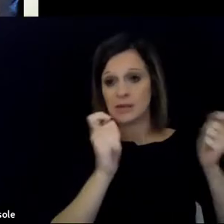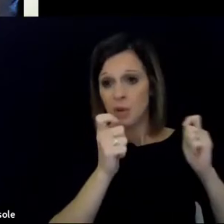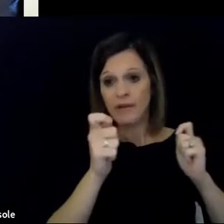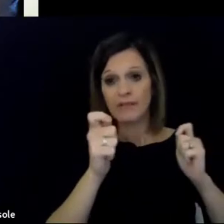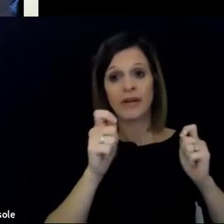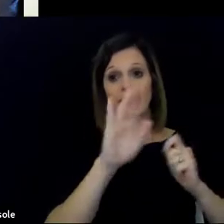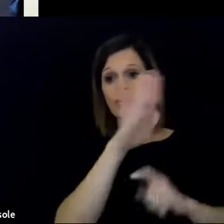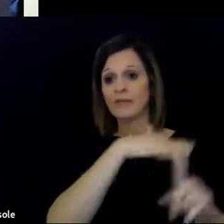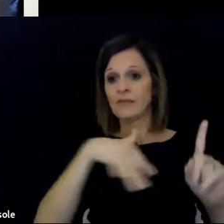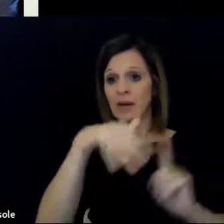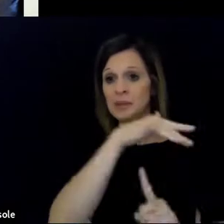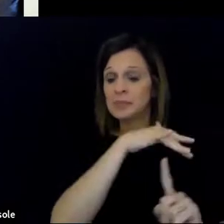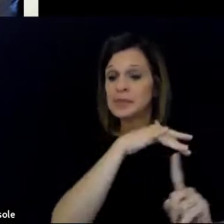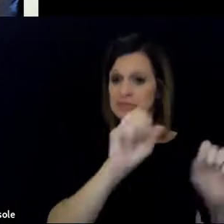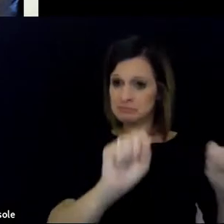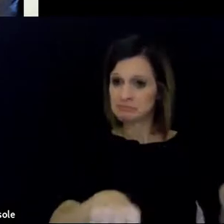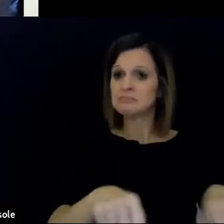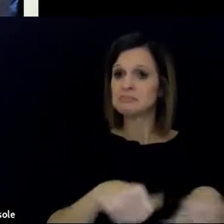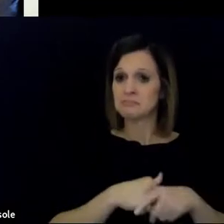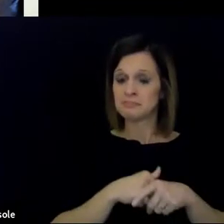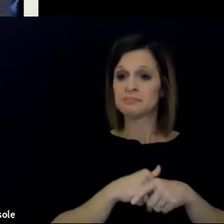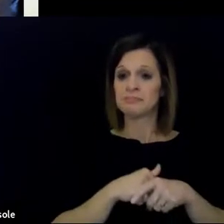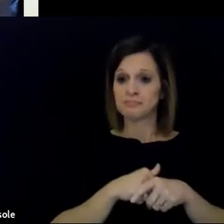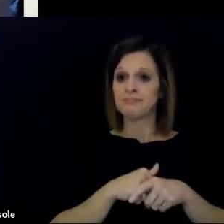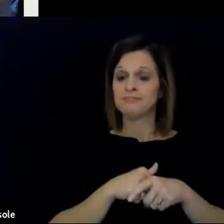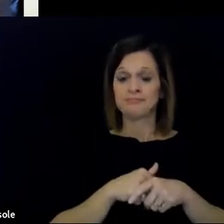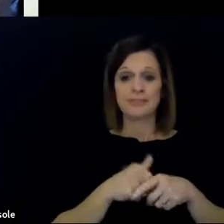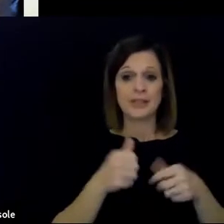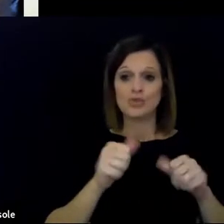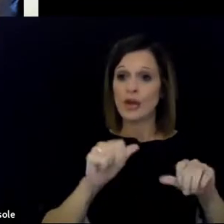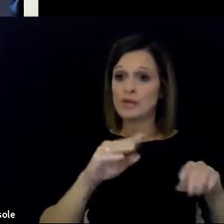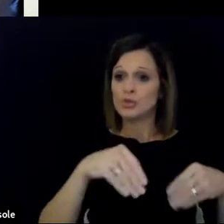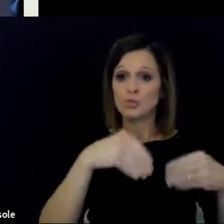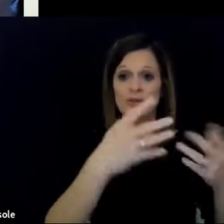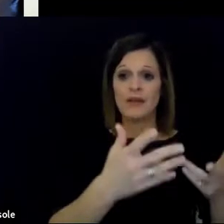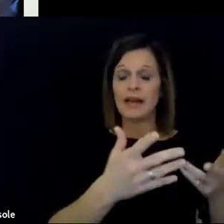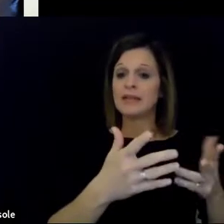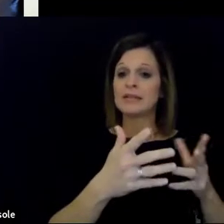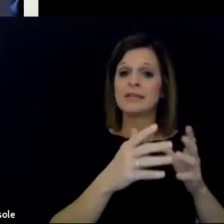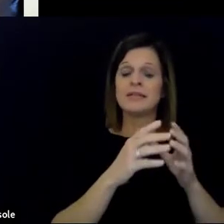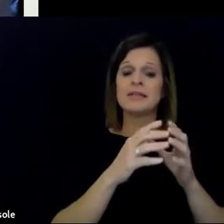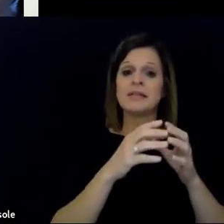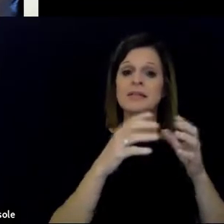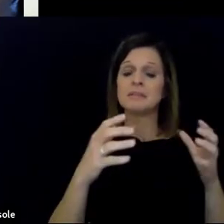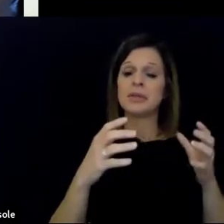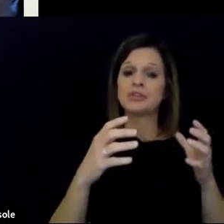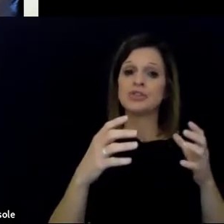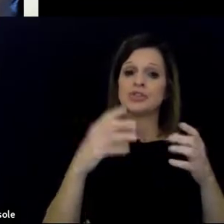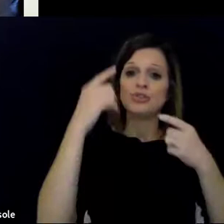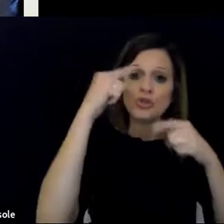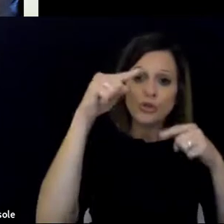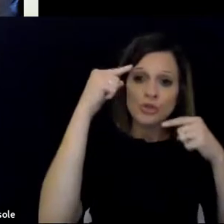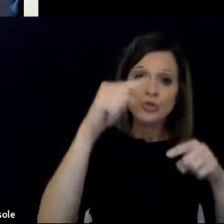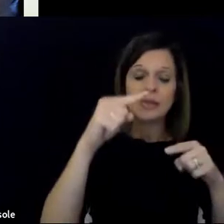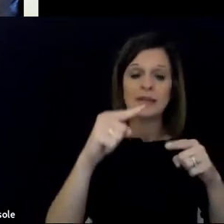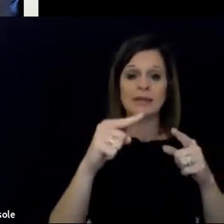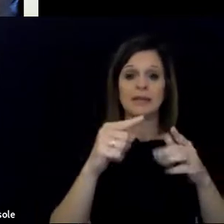to provide as nurturing and communicative as we can make it to reduce those behaviors.